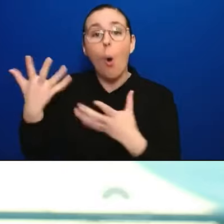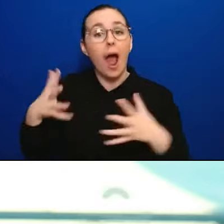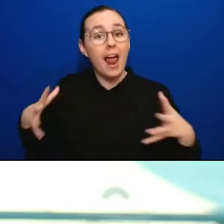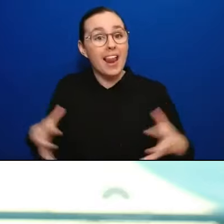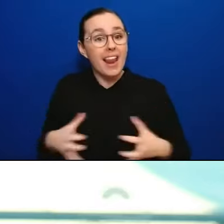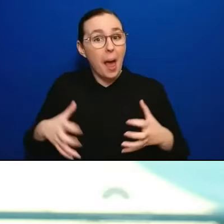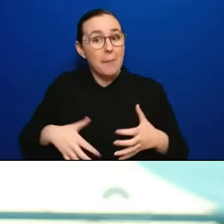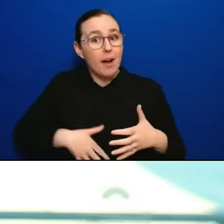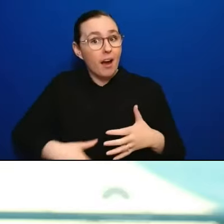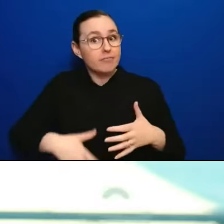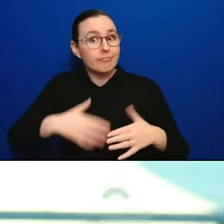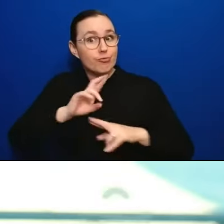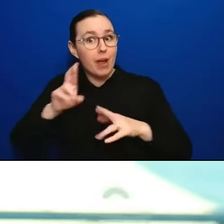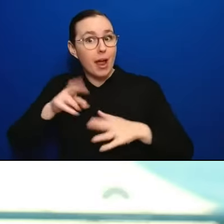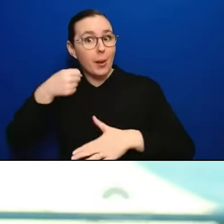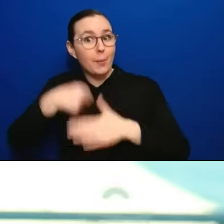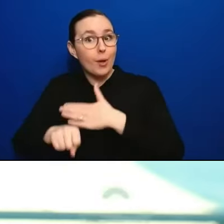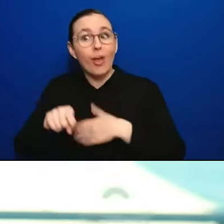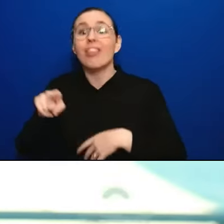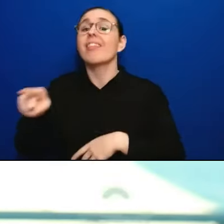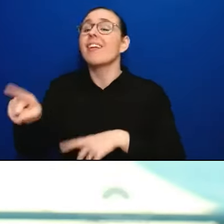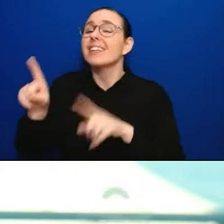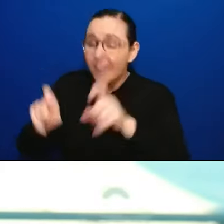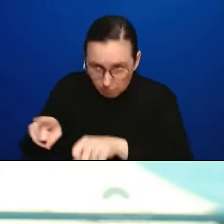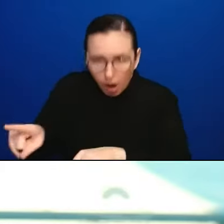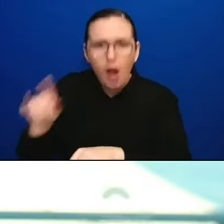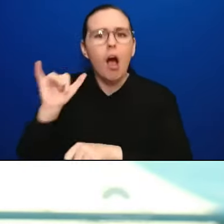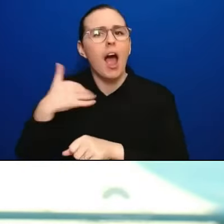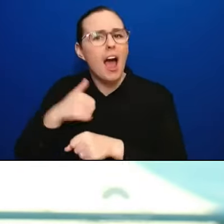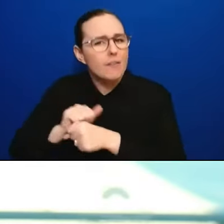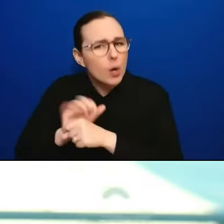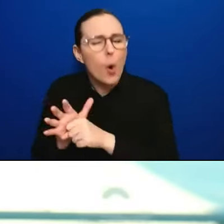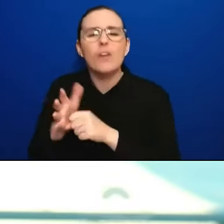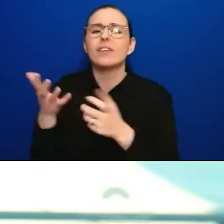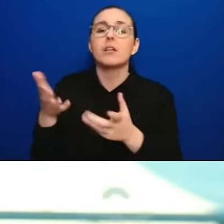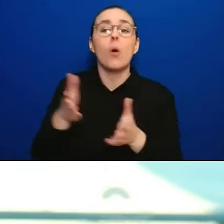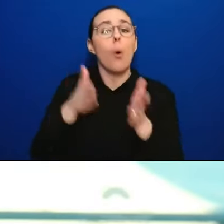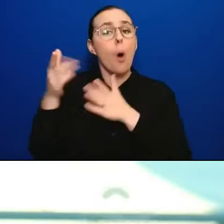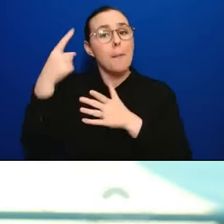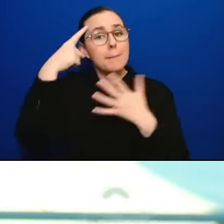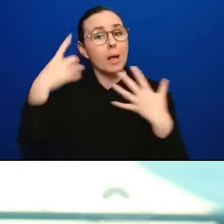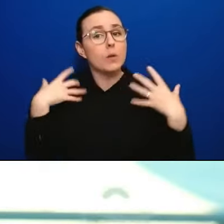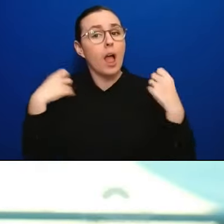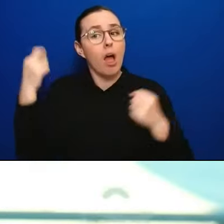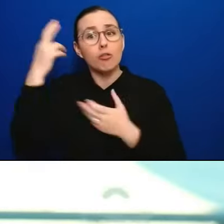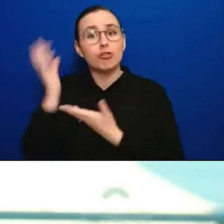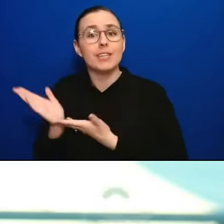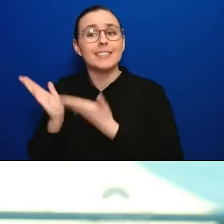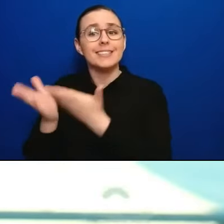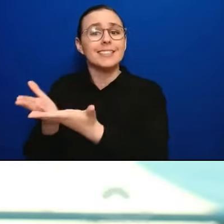surgery, people being screened at labor and delivery. People being screened for mental health and substance use